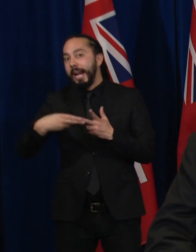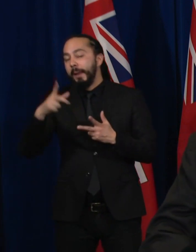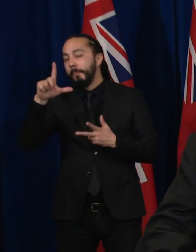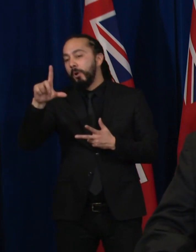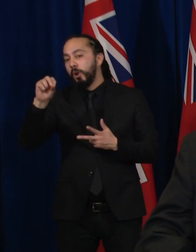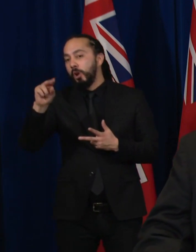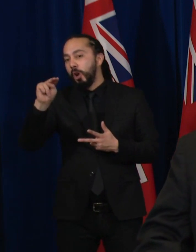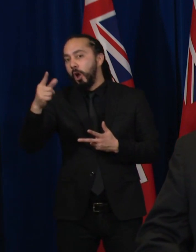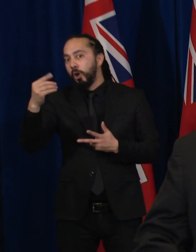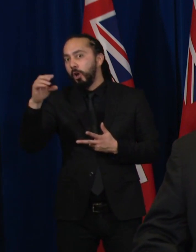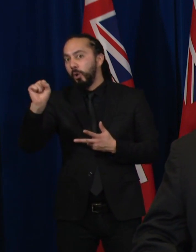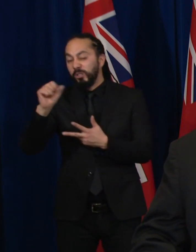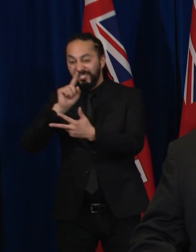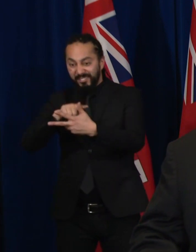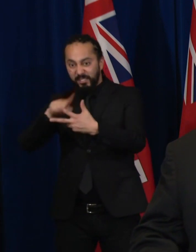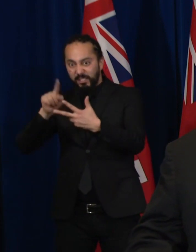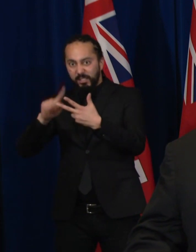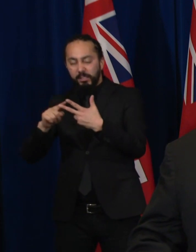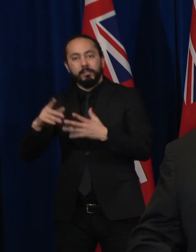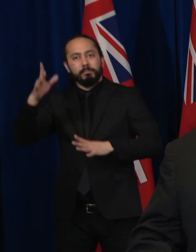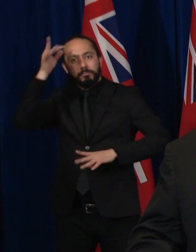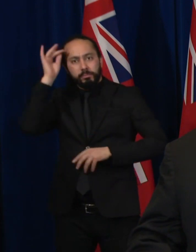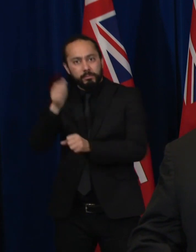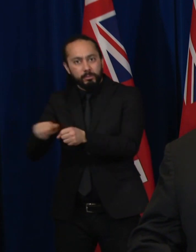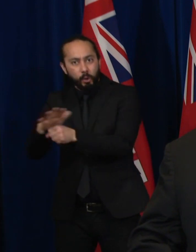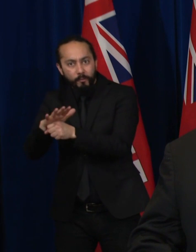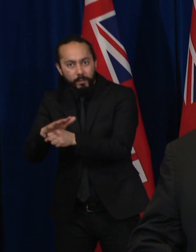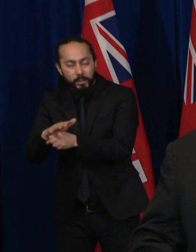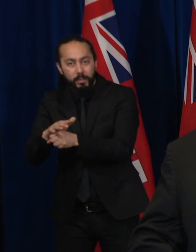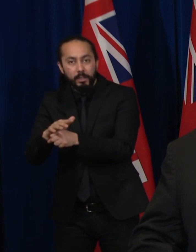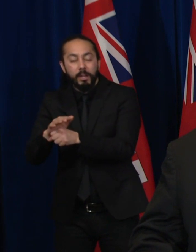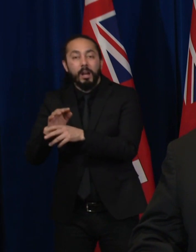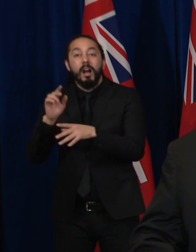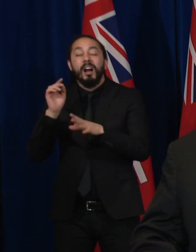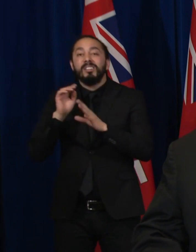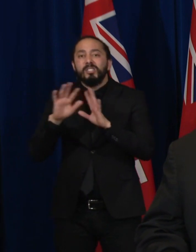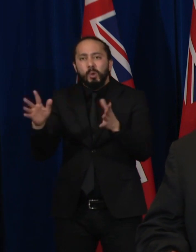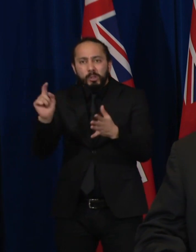Two scenarios. We all know it's an essential service.